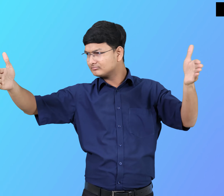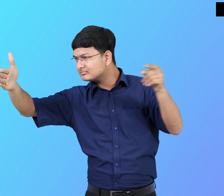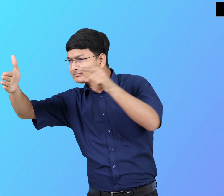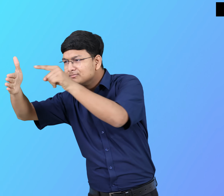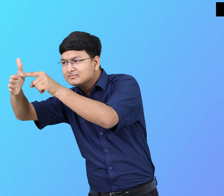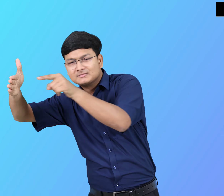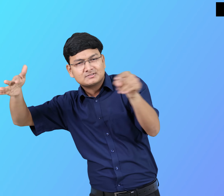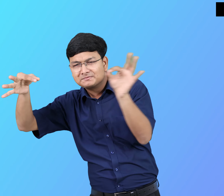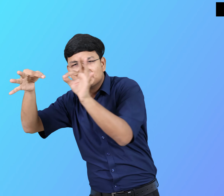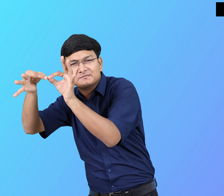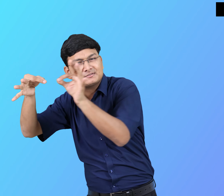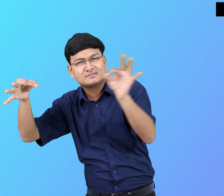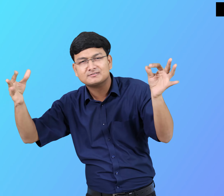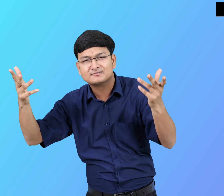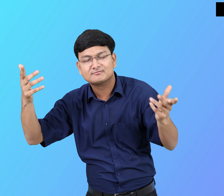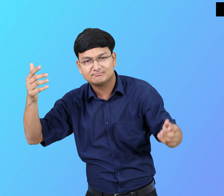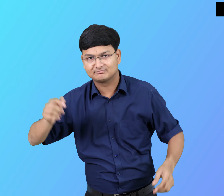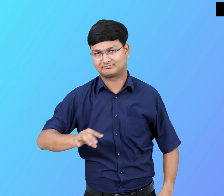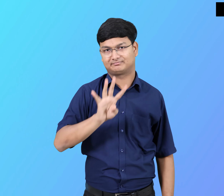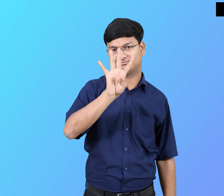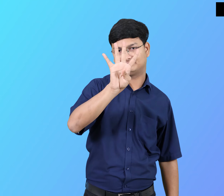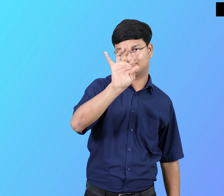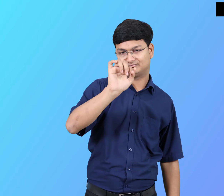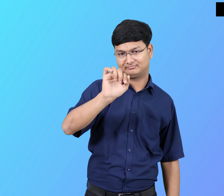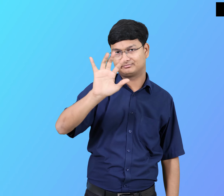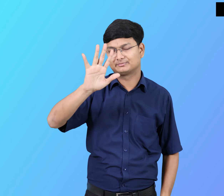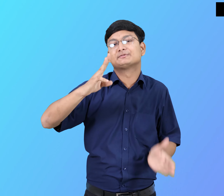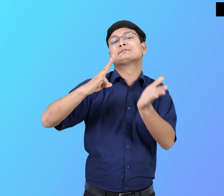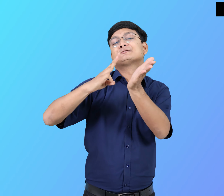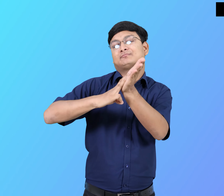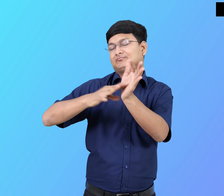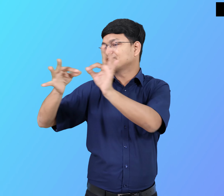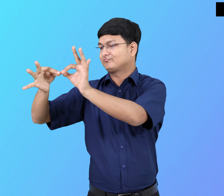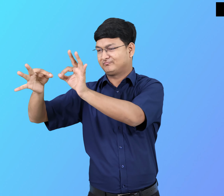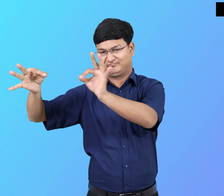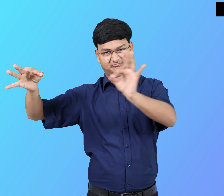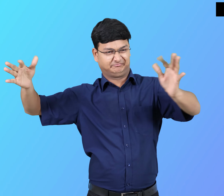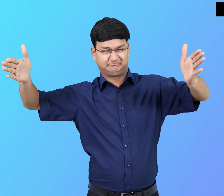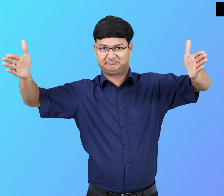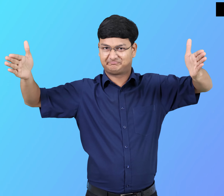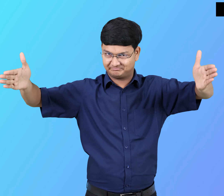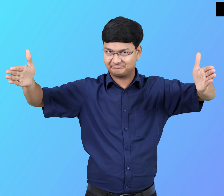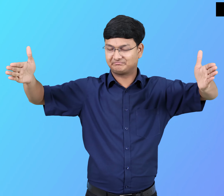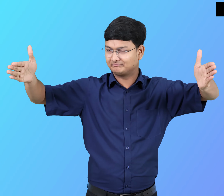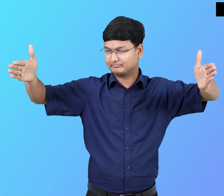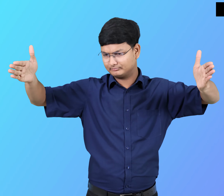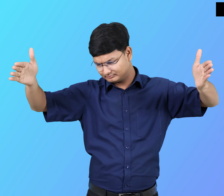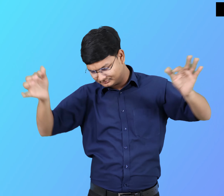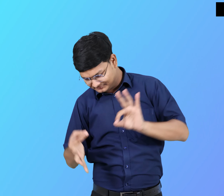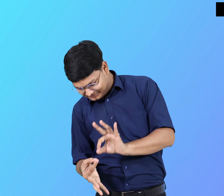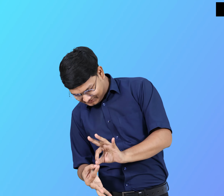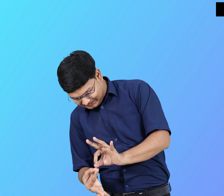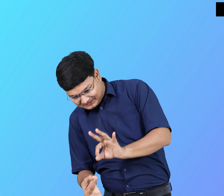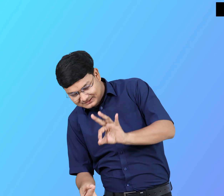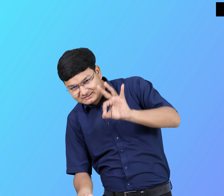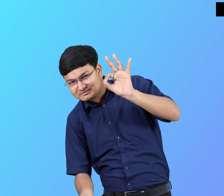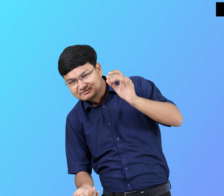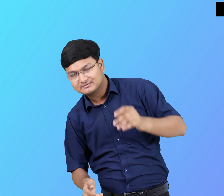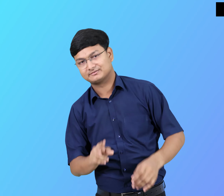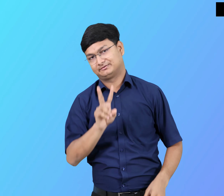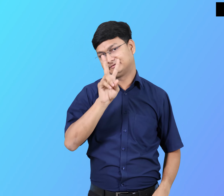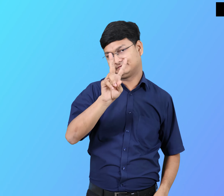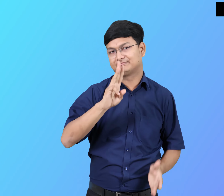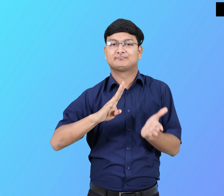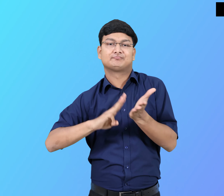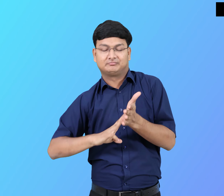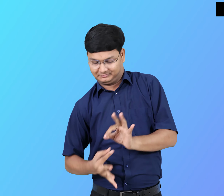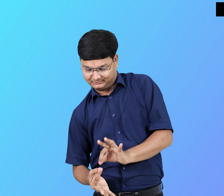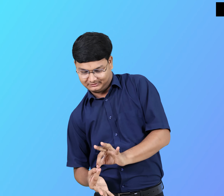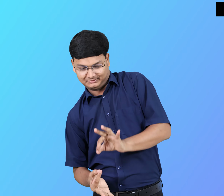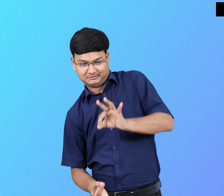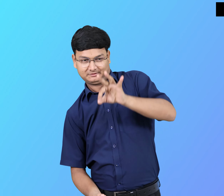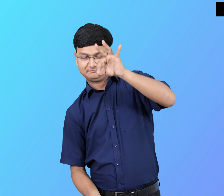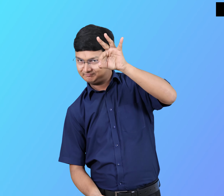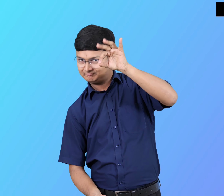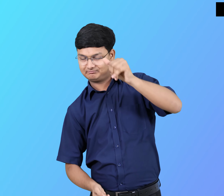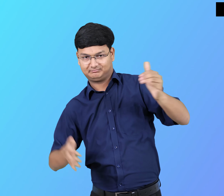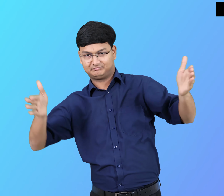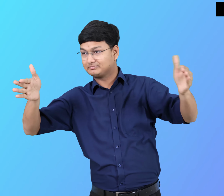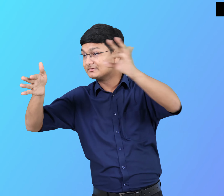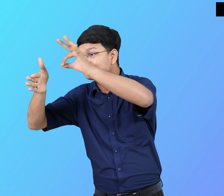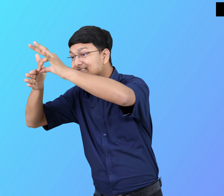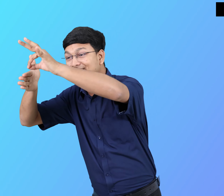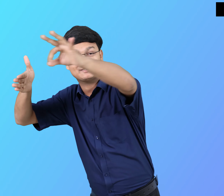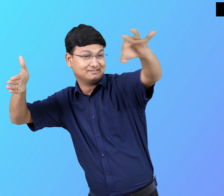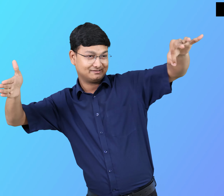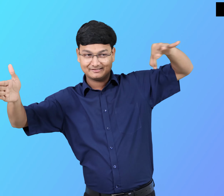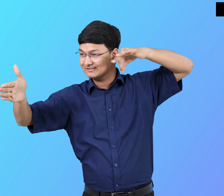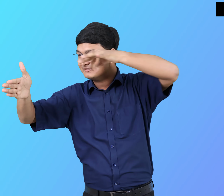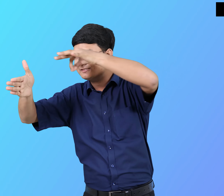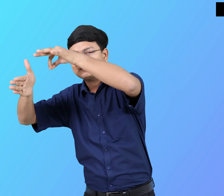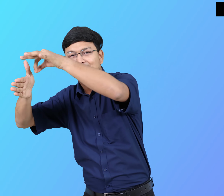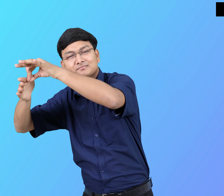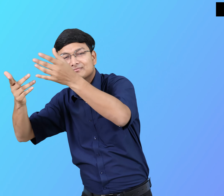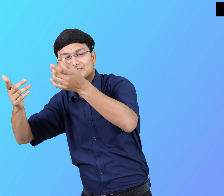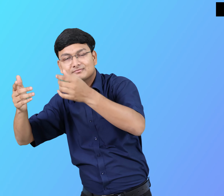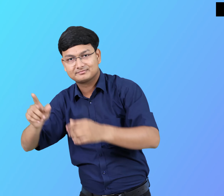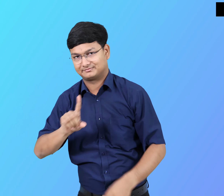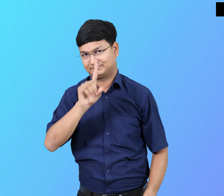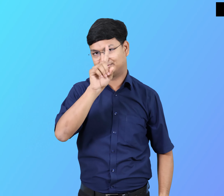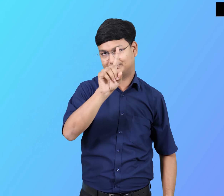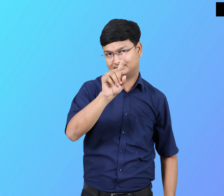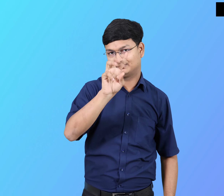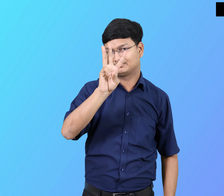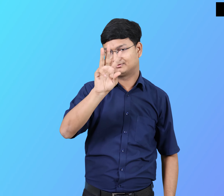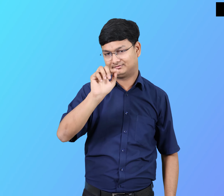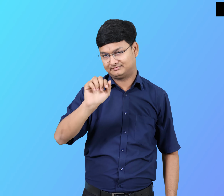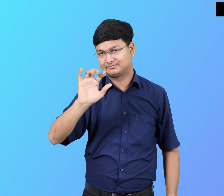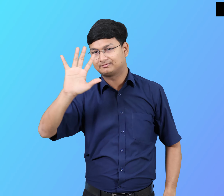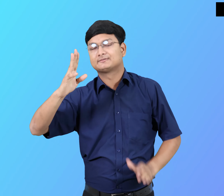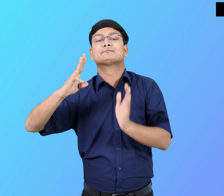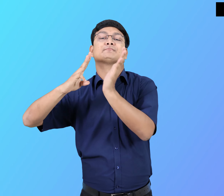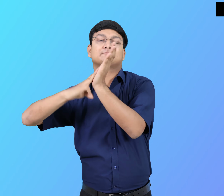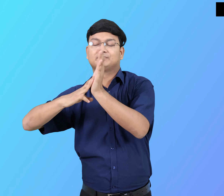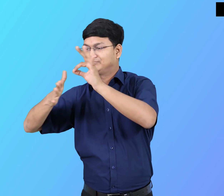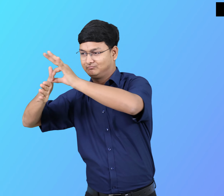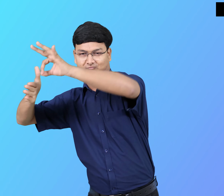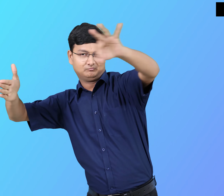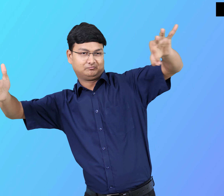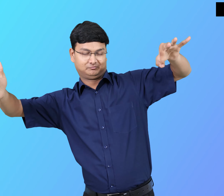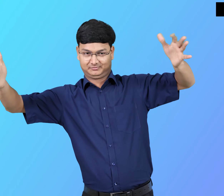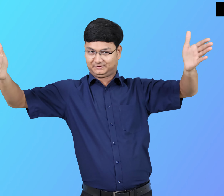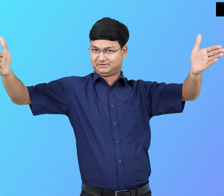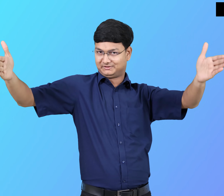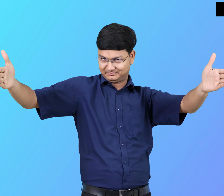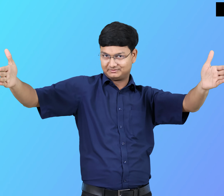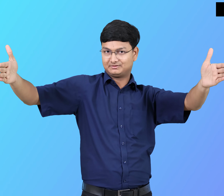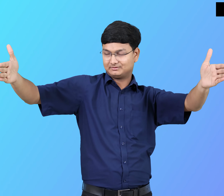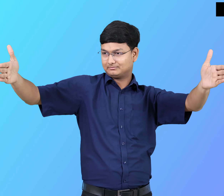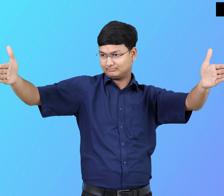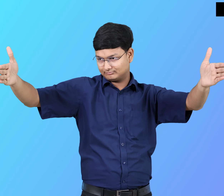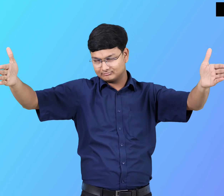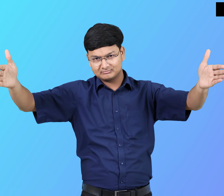It was 4.5 metres across from rim to rim. It was 2 metres deep and 13.5 metres around.